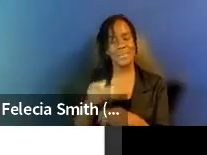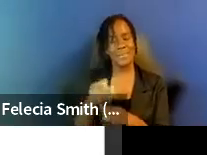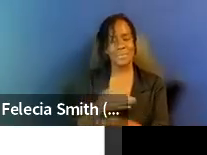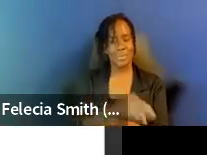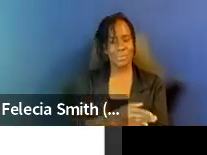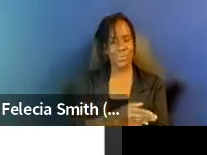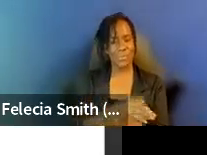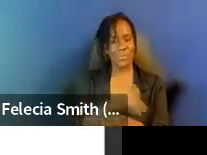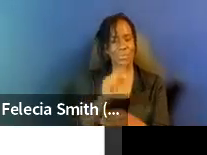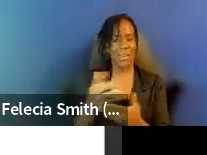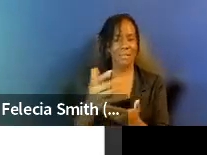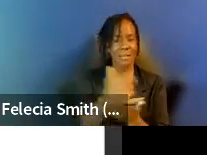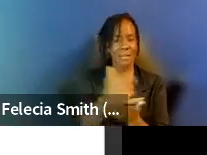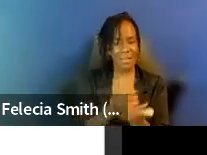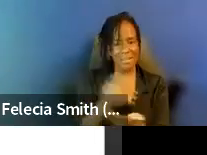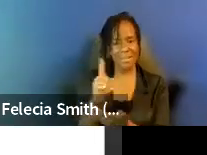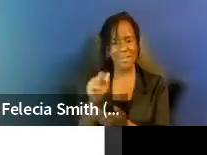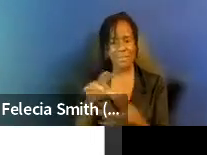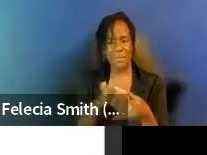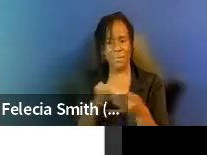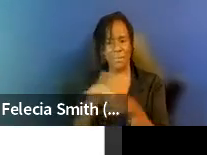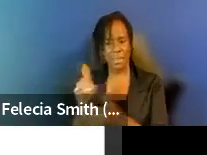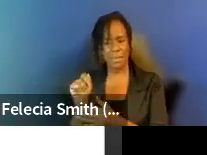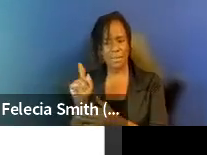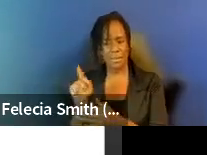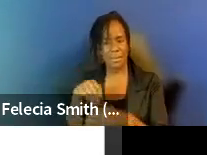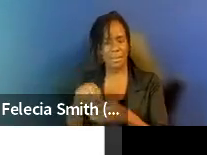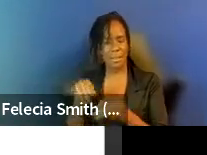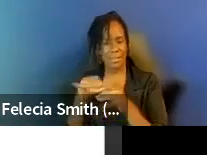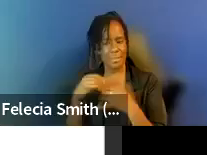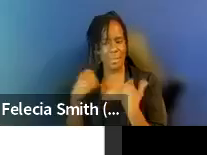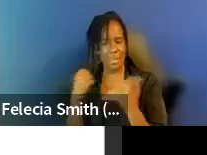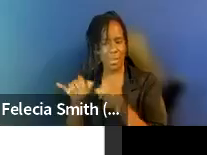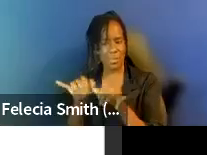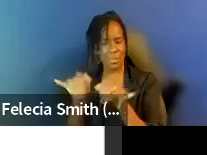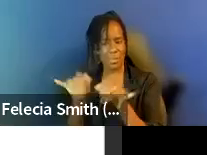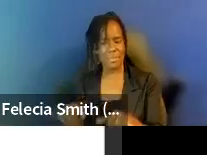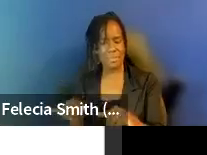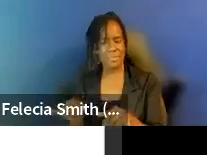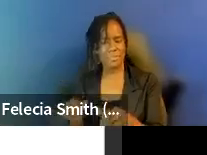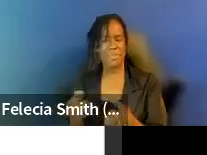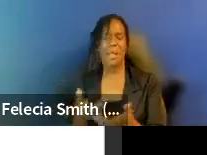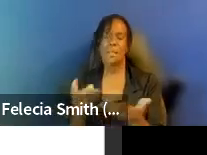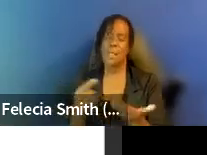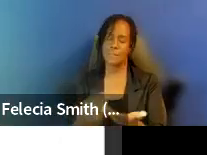thinking about how we monitor health and patient centered outcomes by disability status